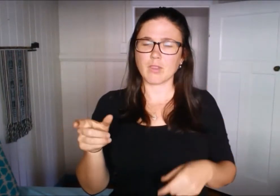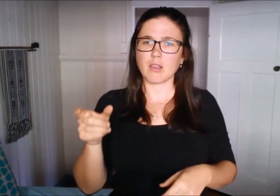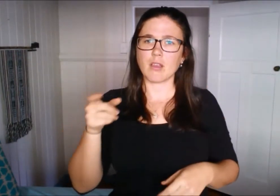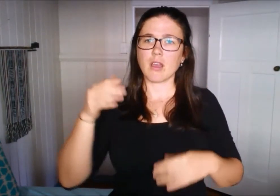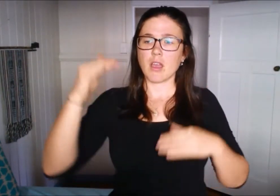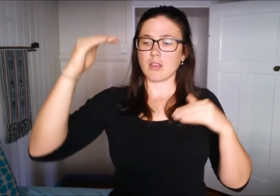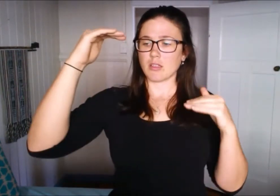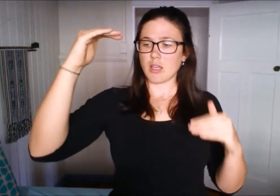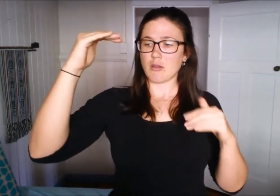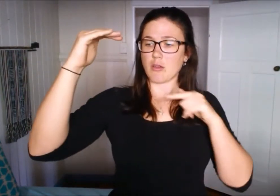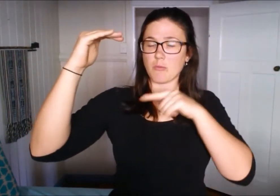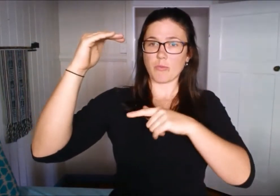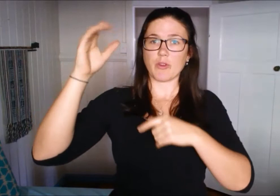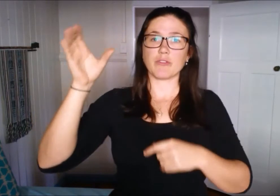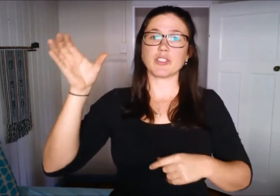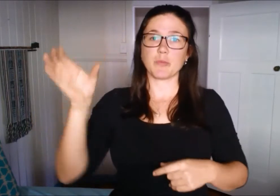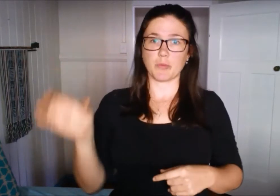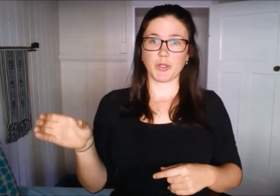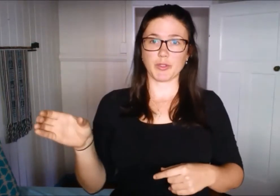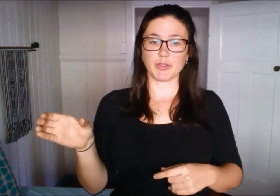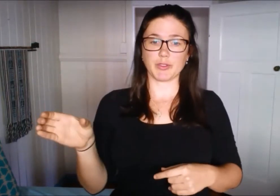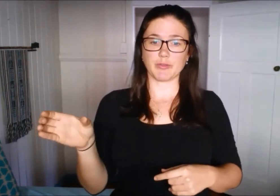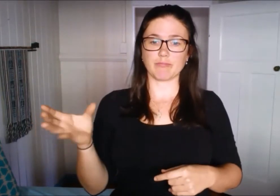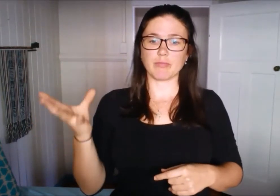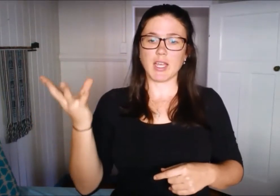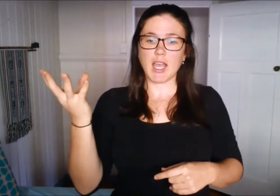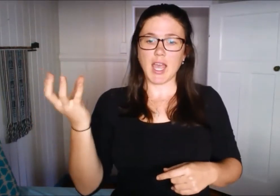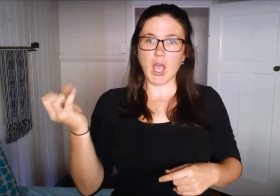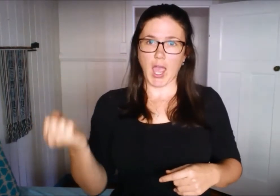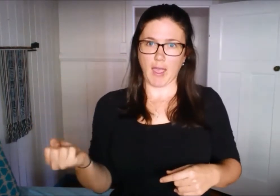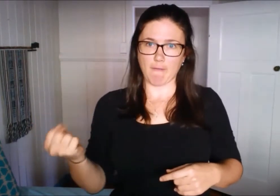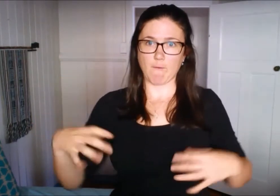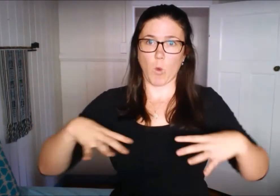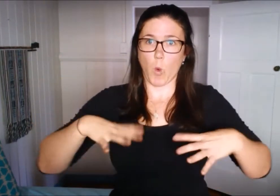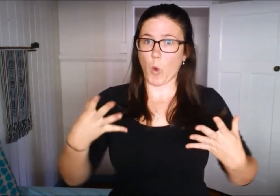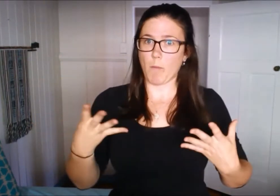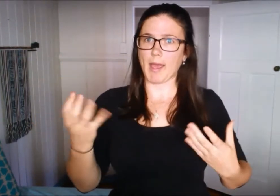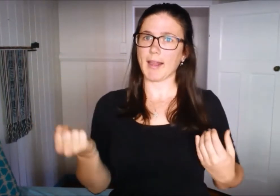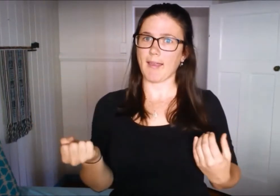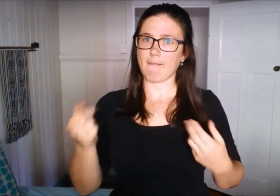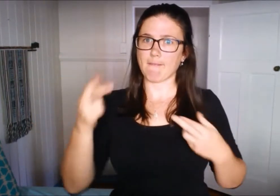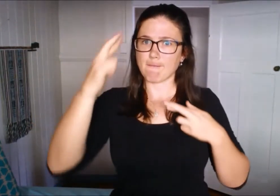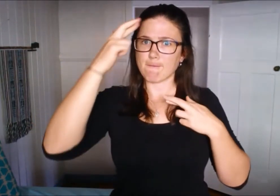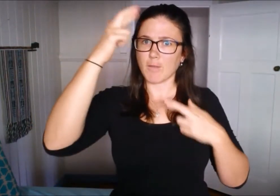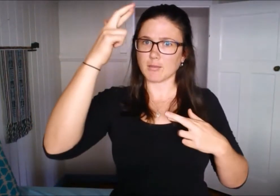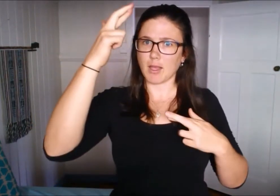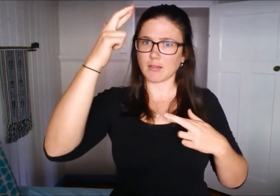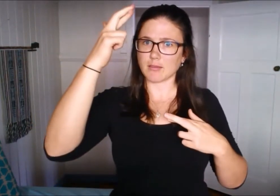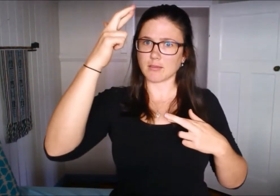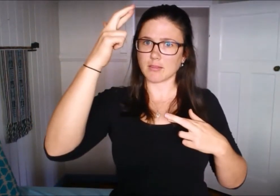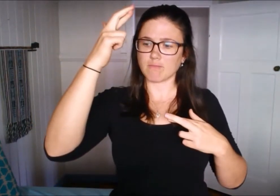Privilege refers to when people have things like respect,